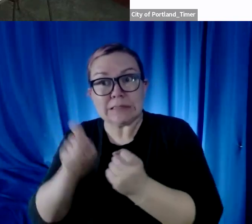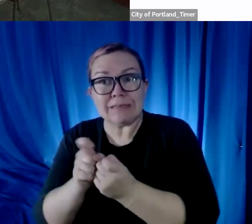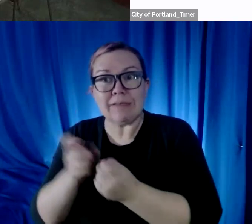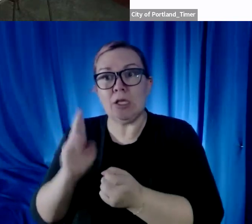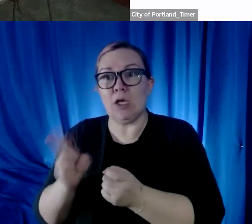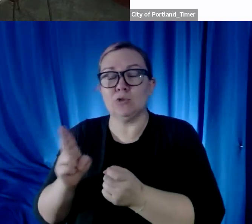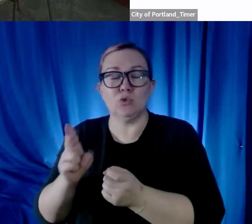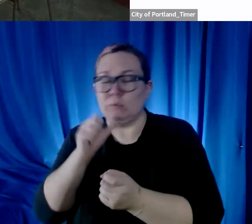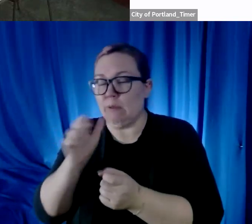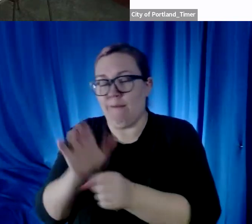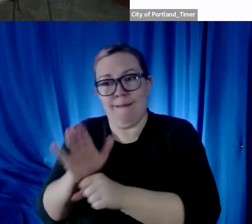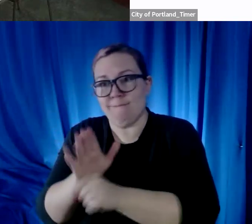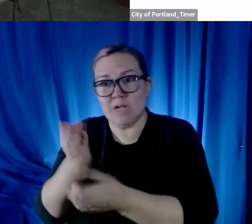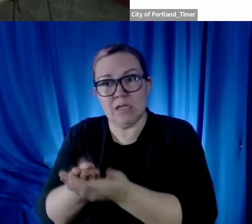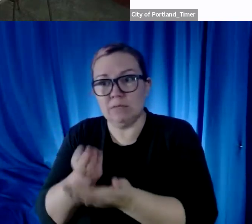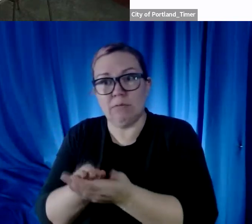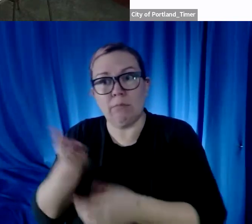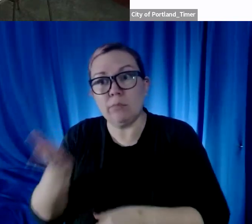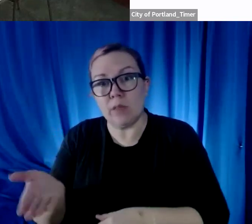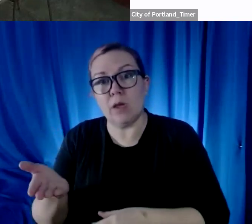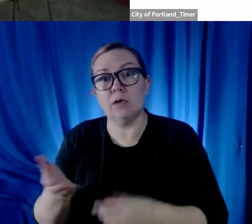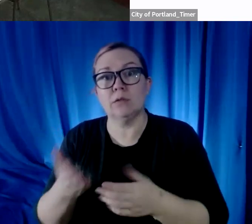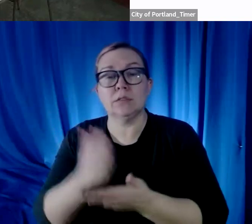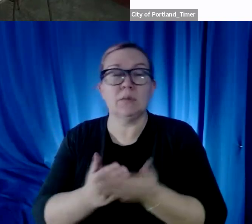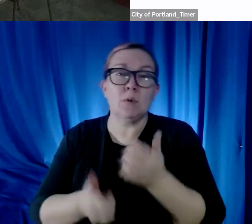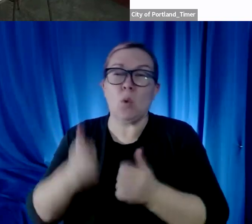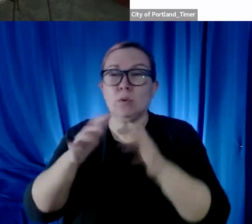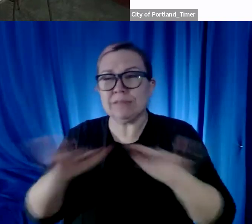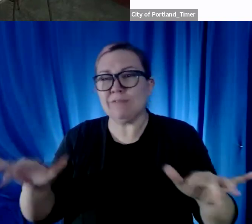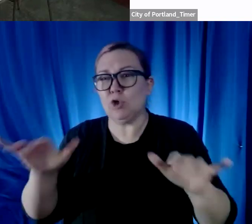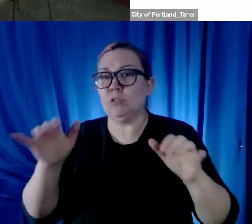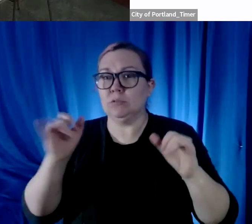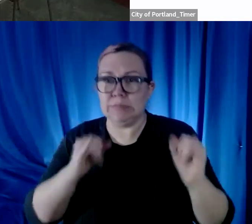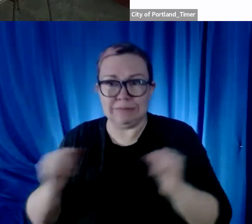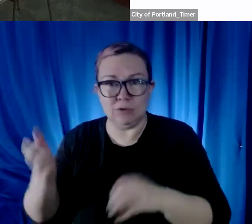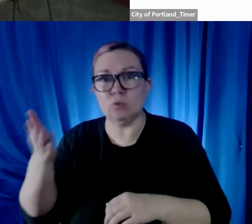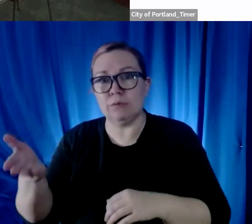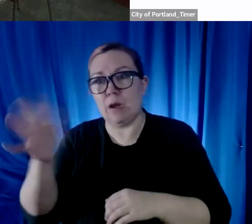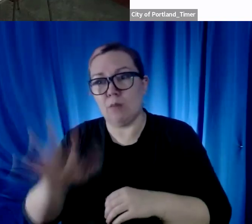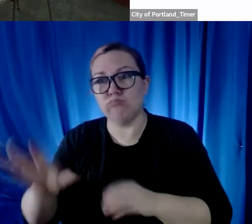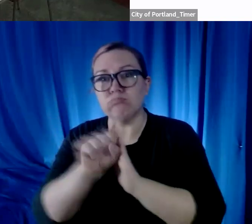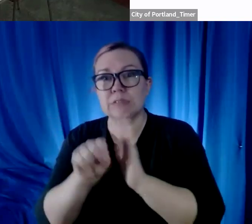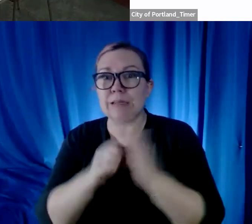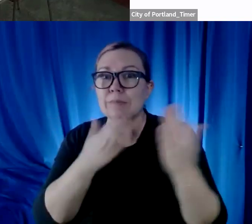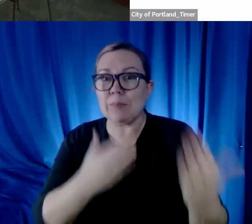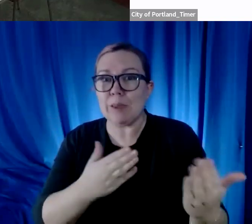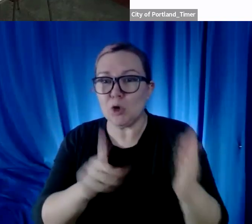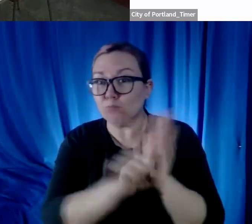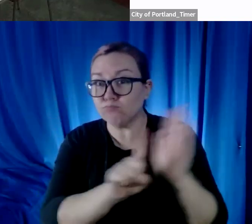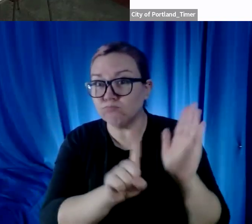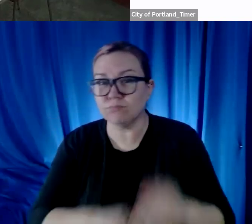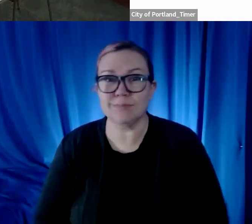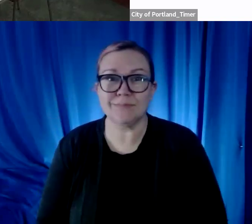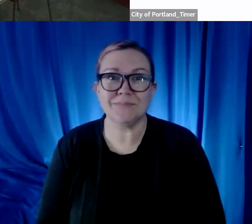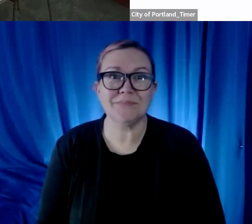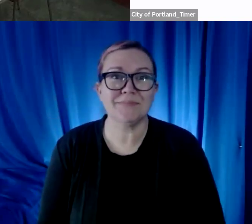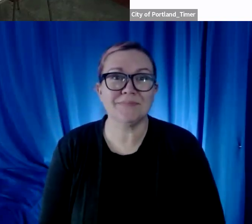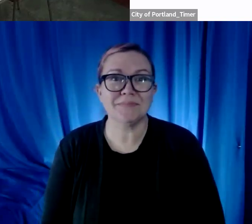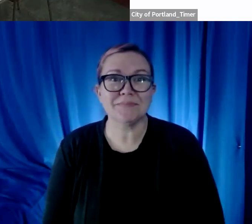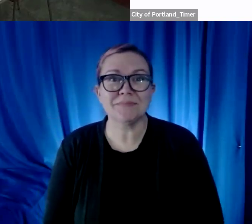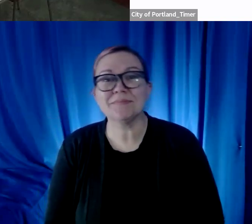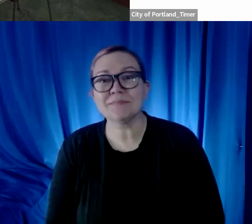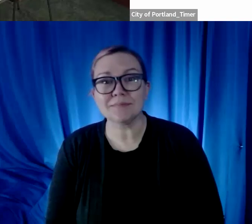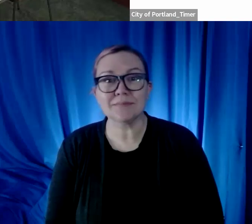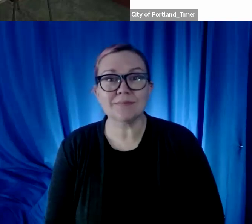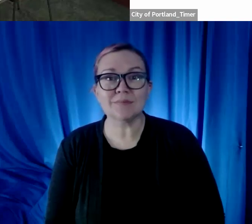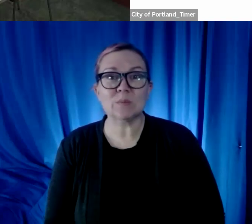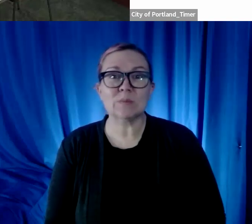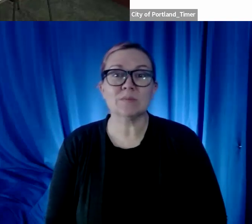And some of the most diverse neighborhoods in the state. Thank you.